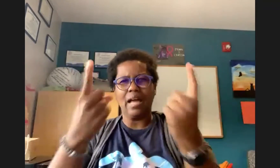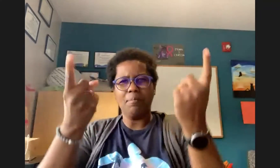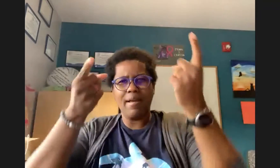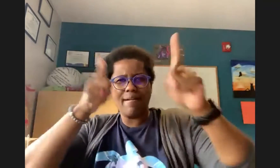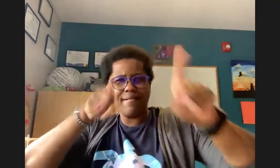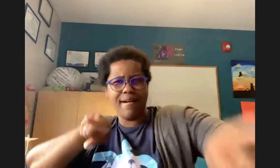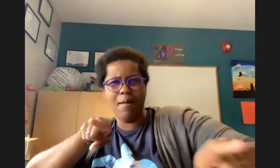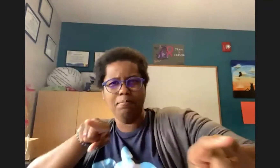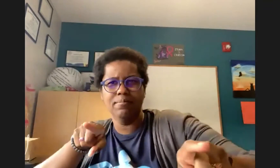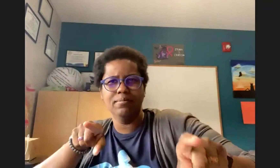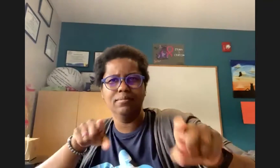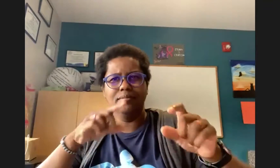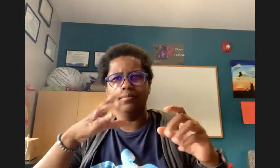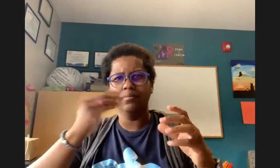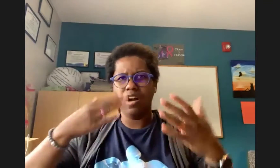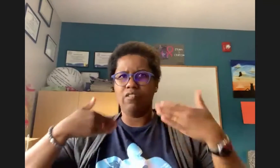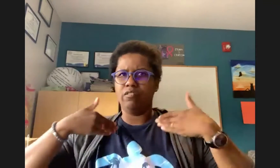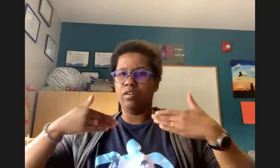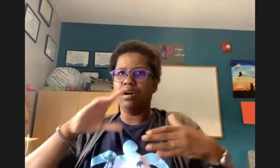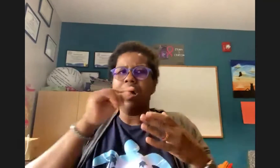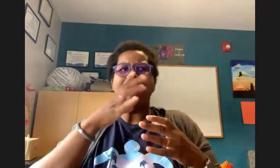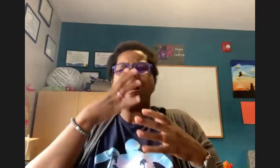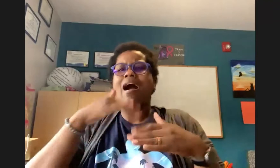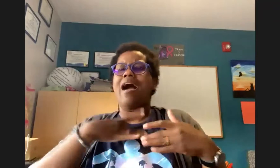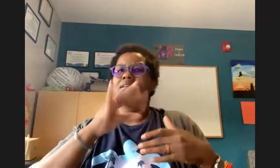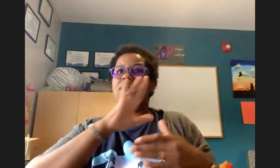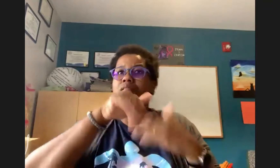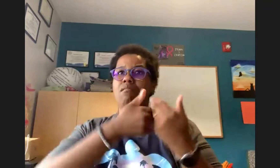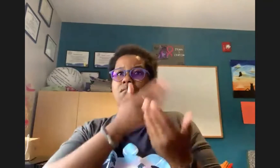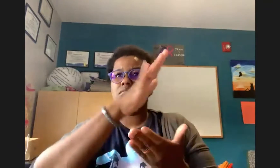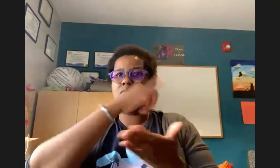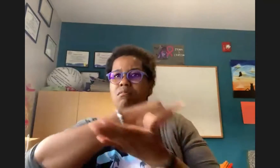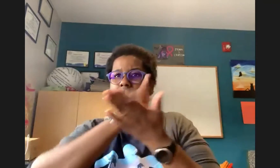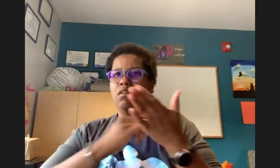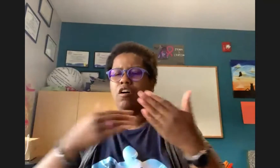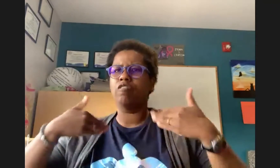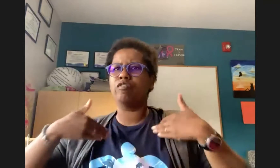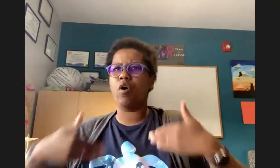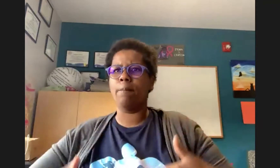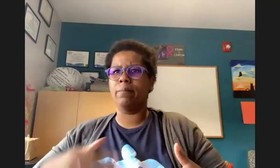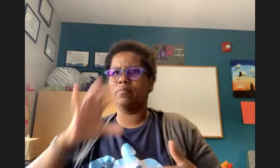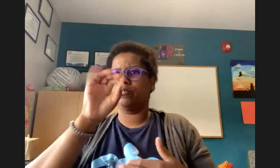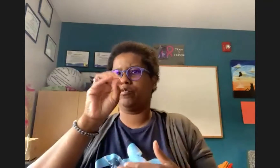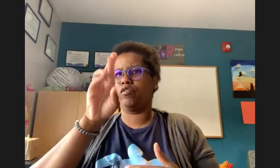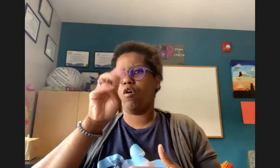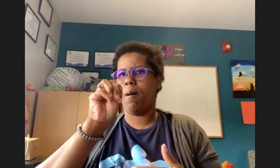and see what was happening, and I really liked how the artists depicted physical form.